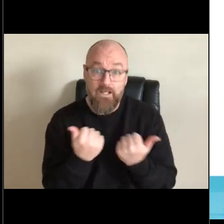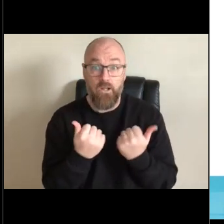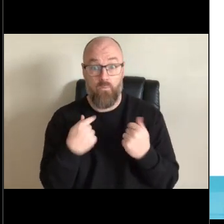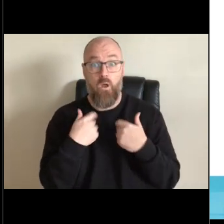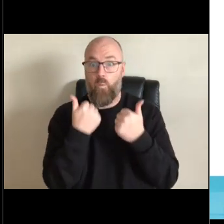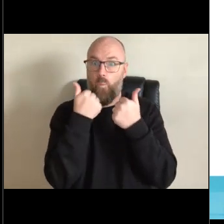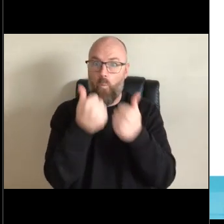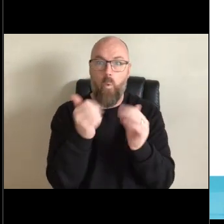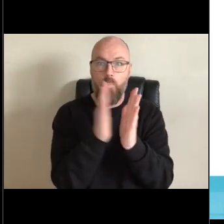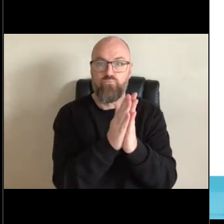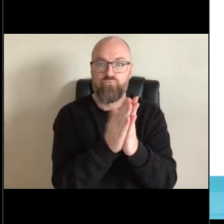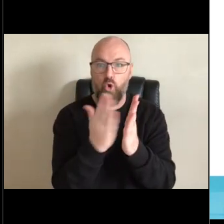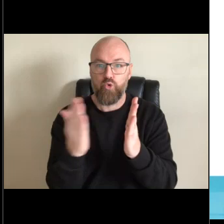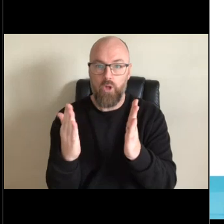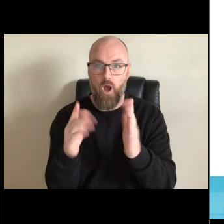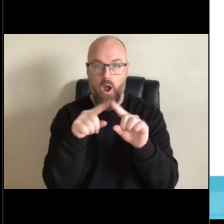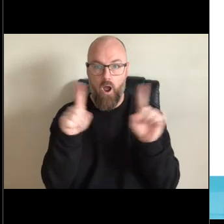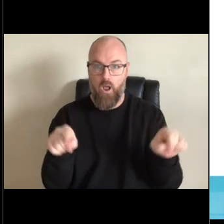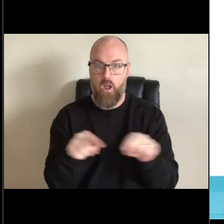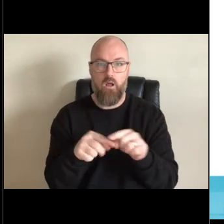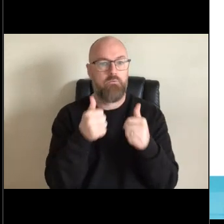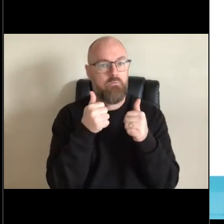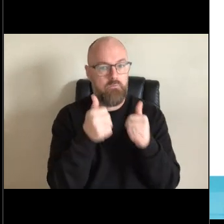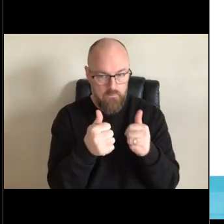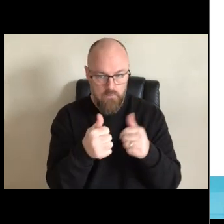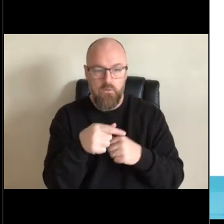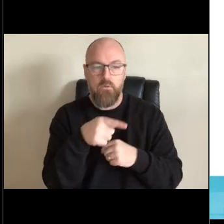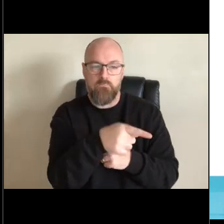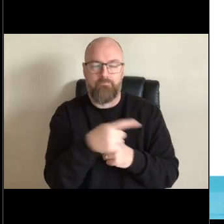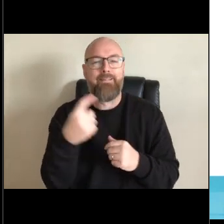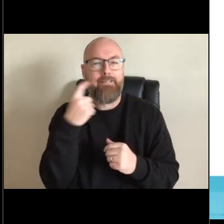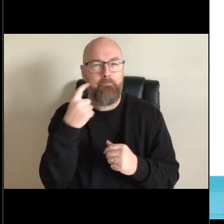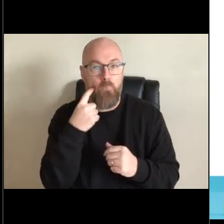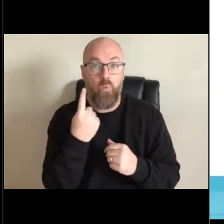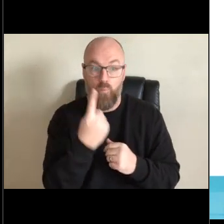the link to there is the simplified brochure for clients there are some there is another